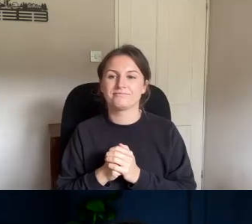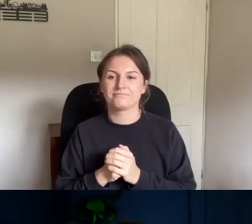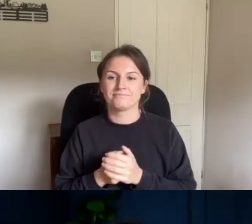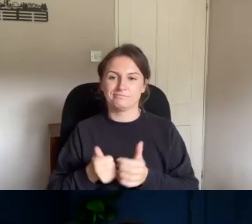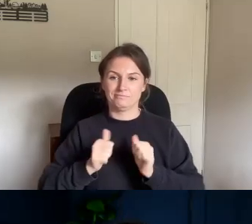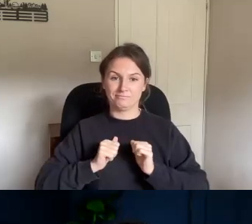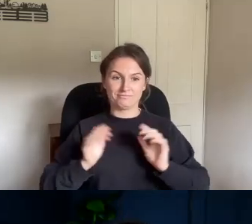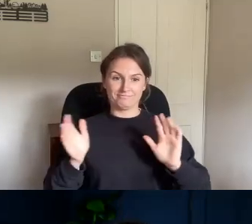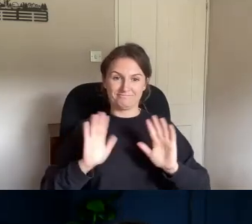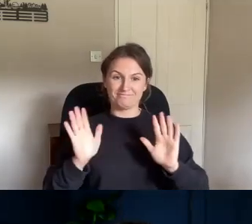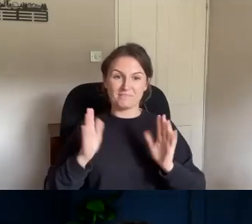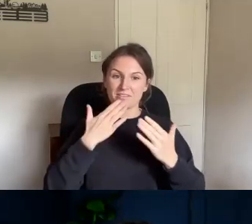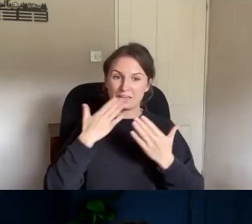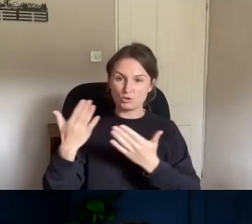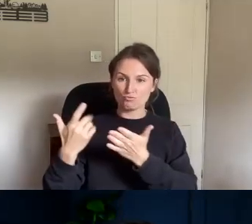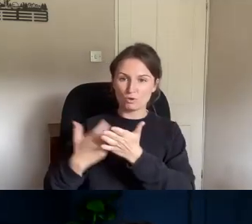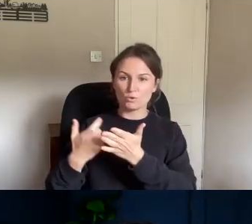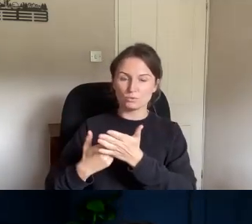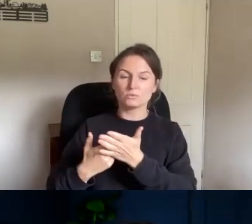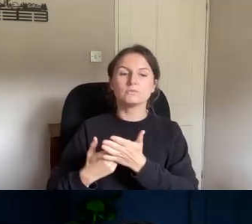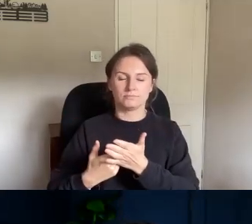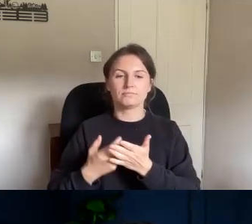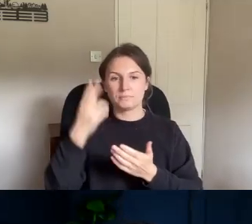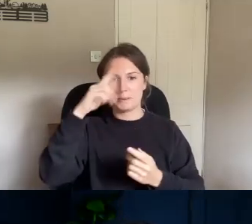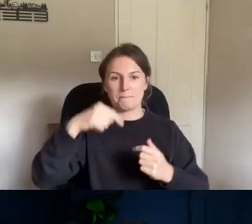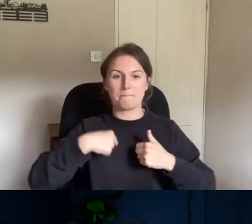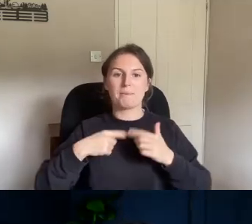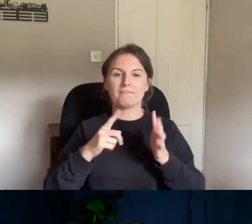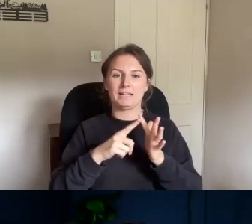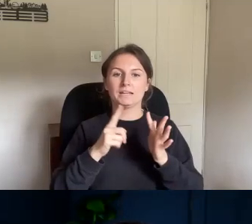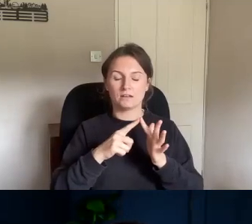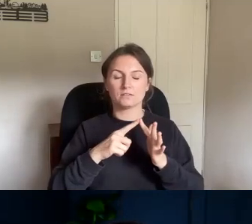Thanks, Rose. Hi, everyone. My name is Ewelina. I am a white woman